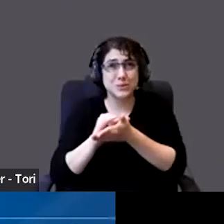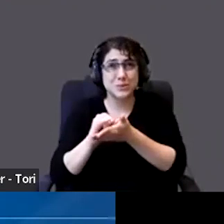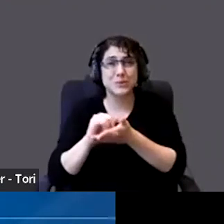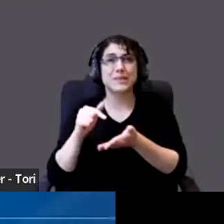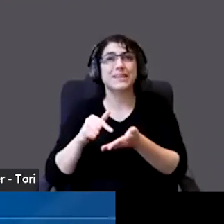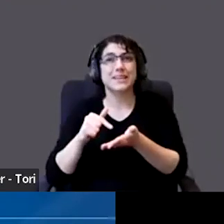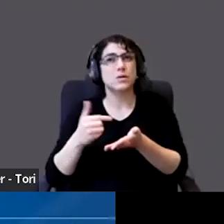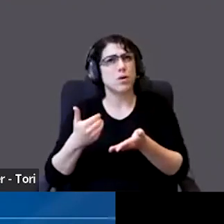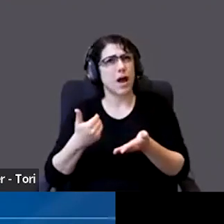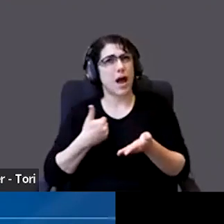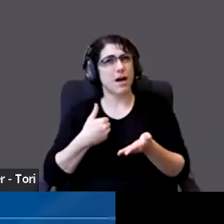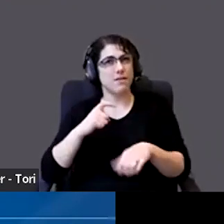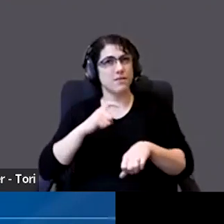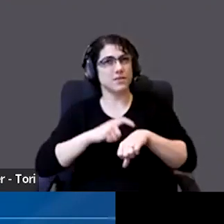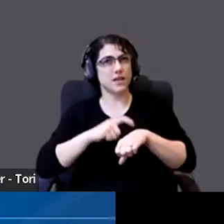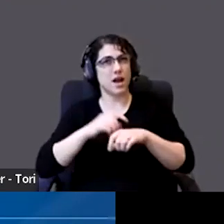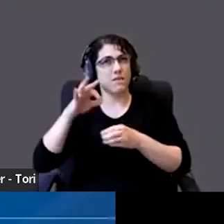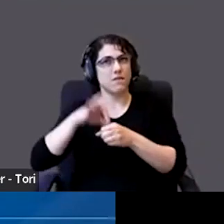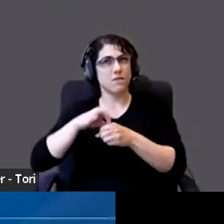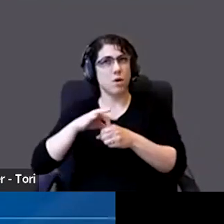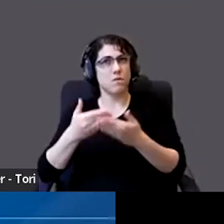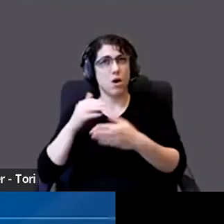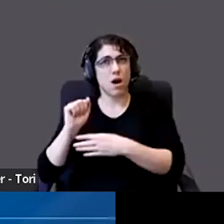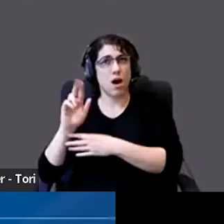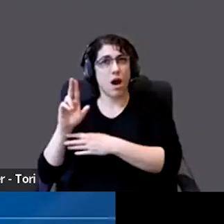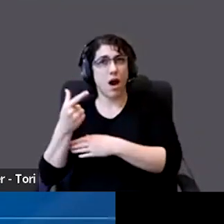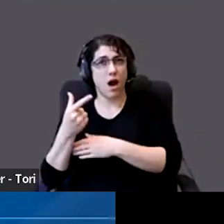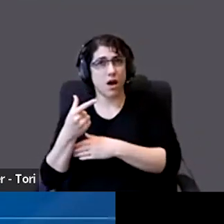for a vote before the August meeting, if it's appropriate